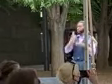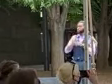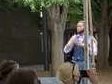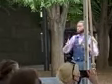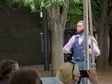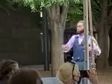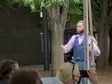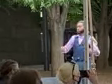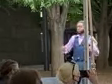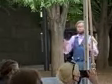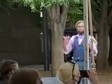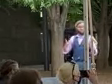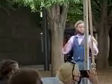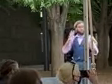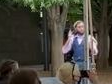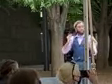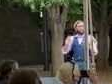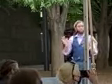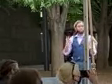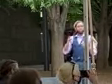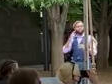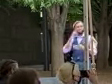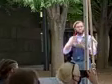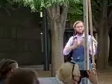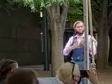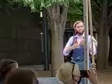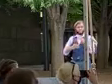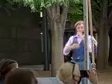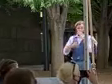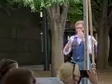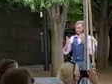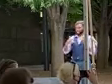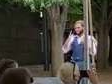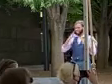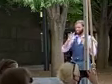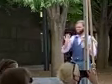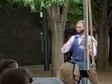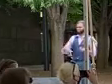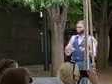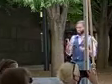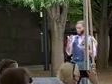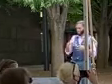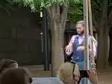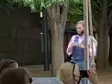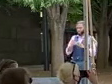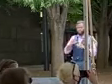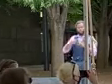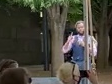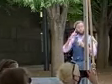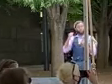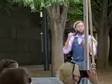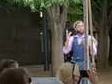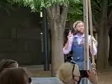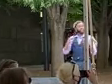It might sound small to some and insignificant to others, but to countless people across this nation,